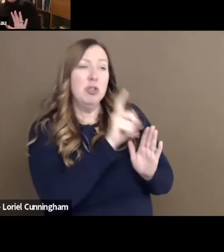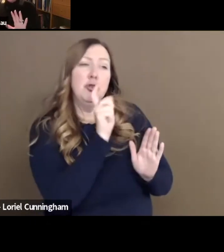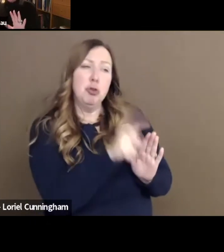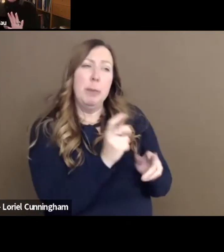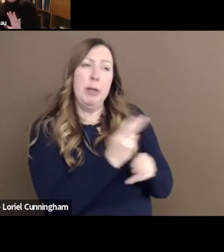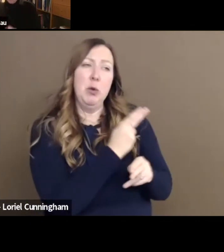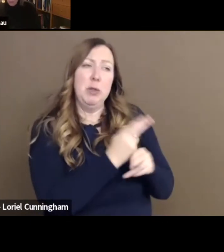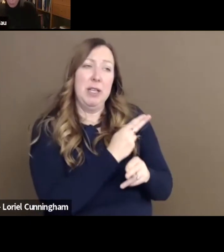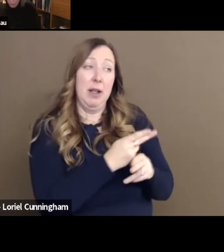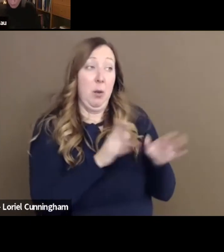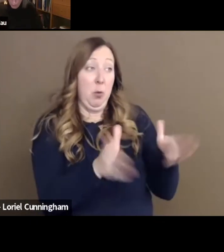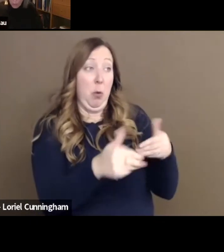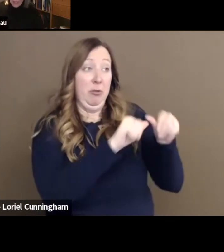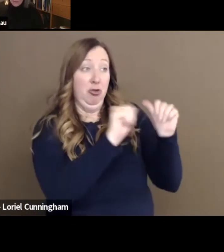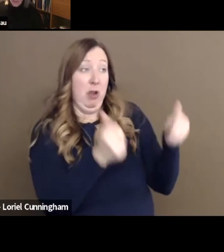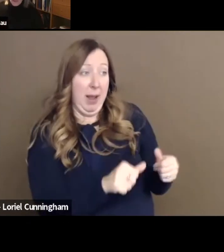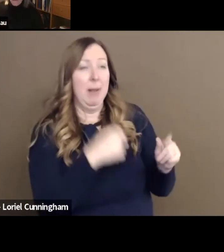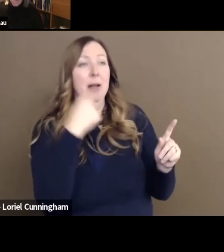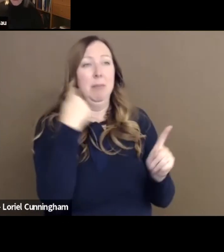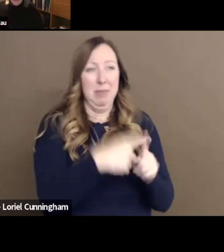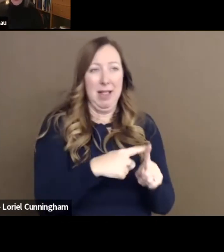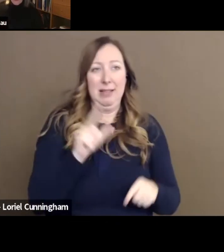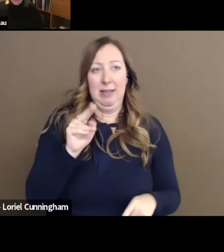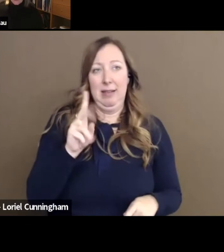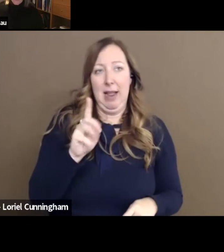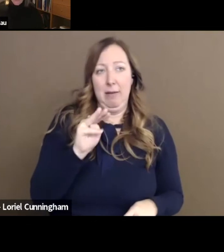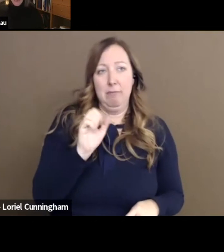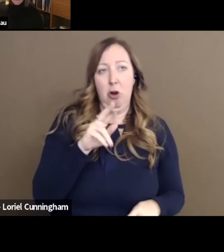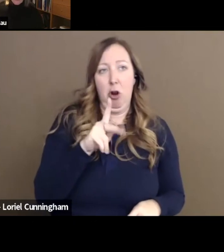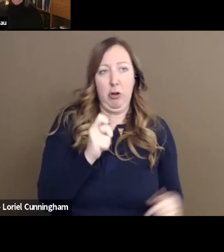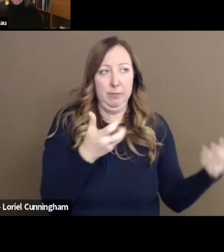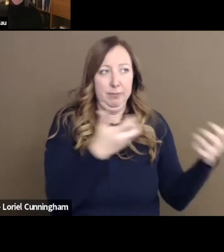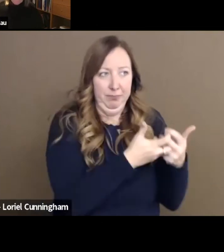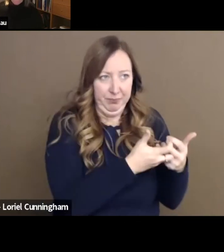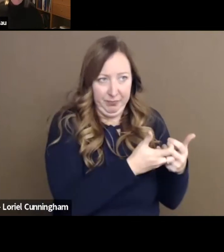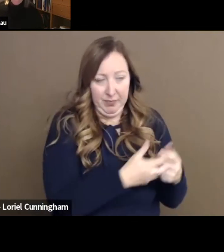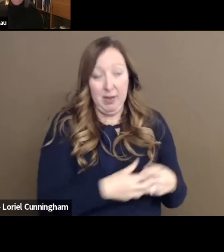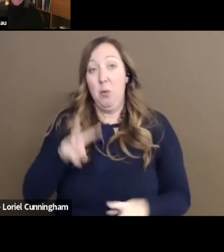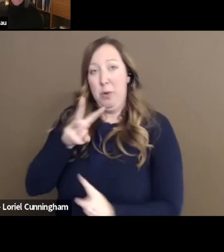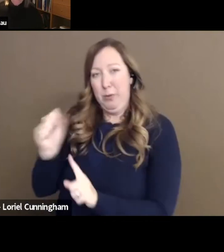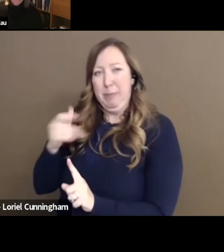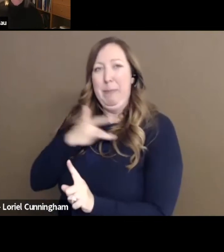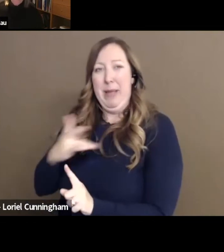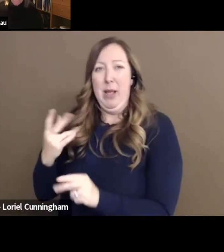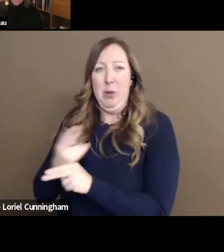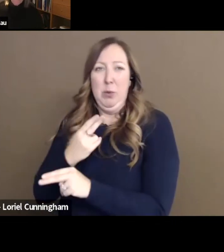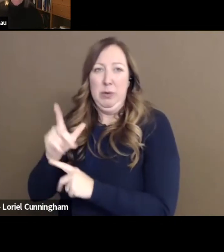combining with the landmark so let's see what happened